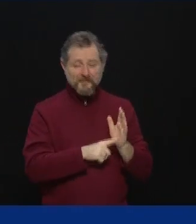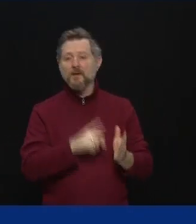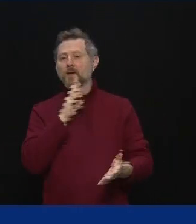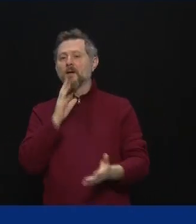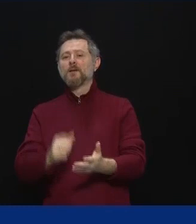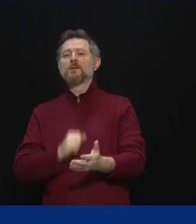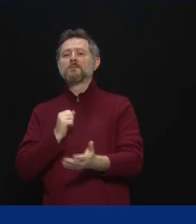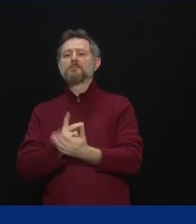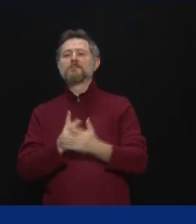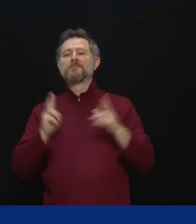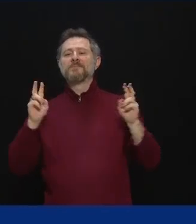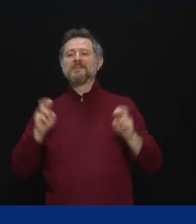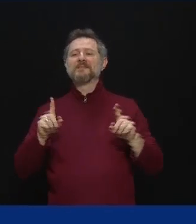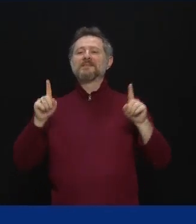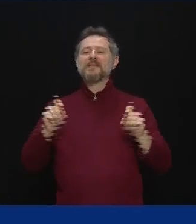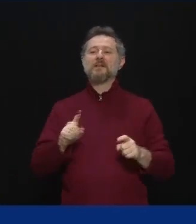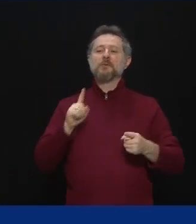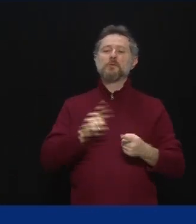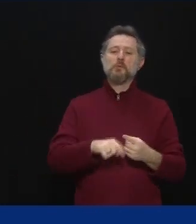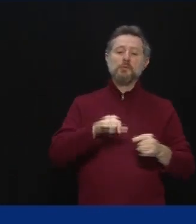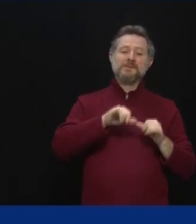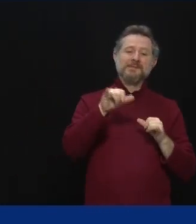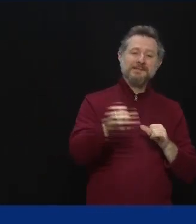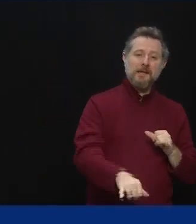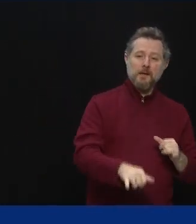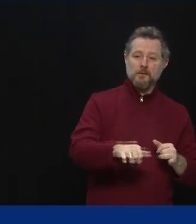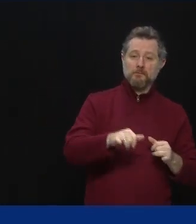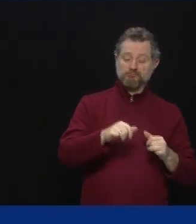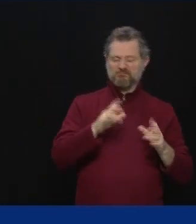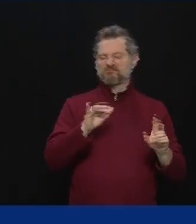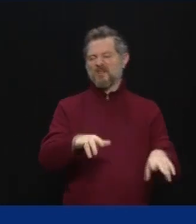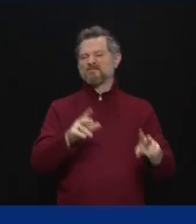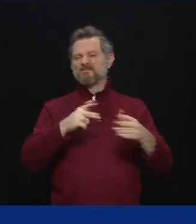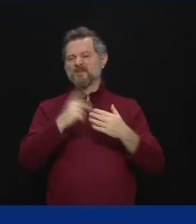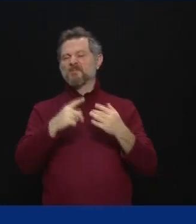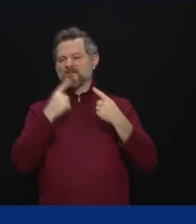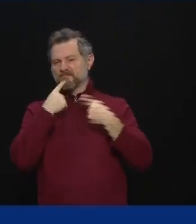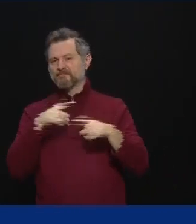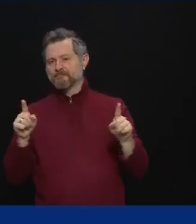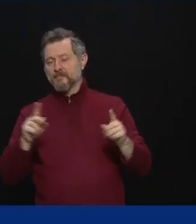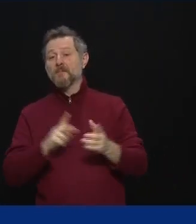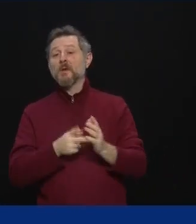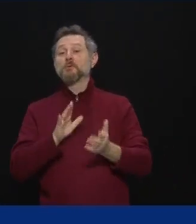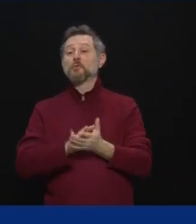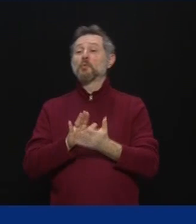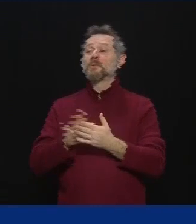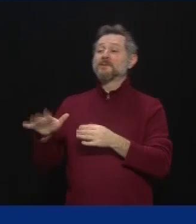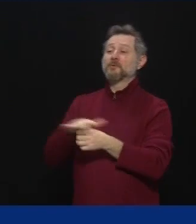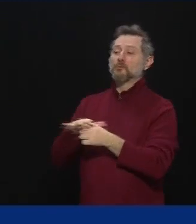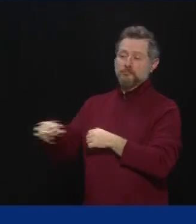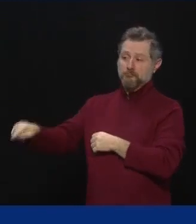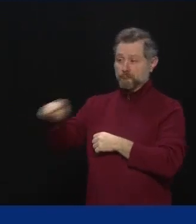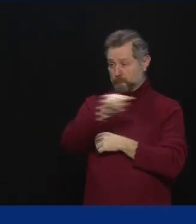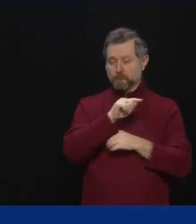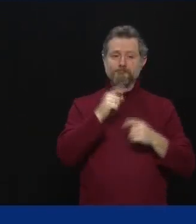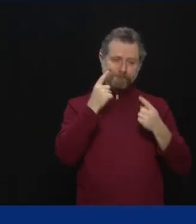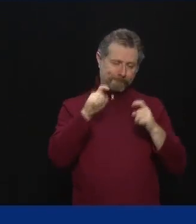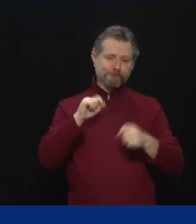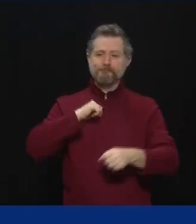HAD A VERY GOOD OUTCOME AND SO THE CDC JUST CONFIRMED THAT TEST TO STAY WORKS, AND NOW WE ARE HIGHLY RECOMMENDING THAT